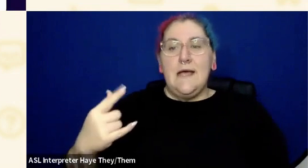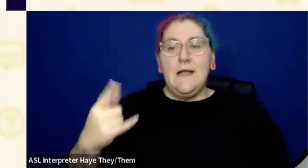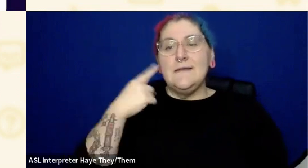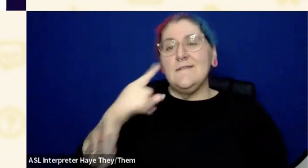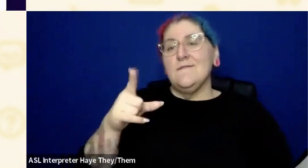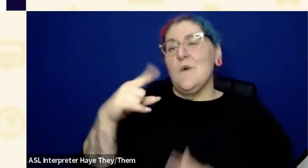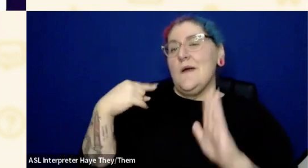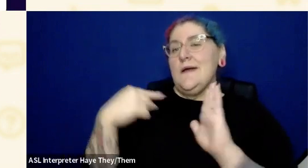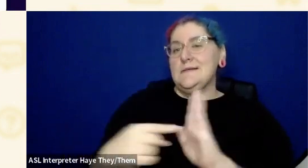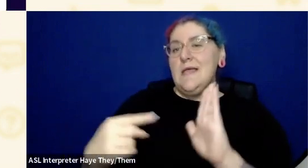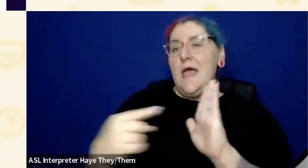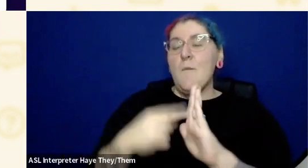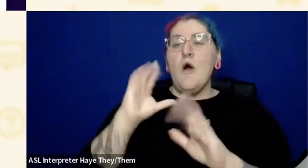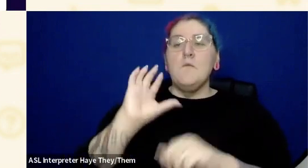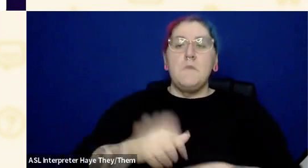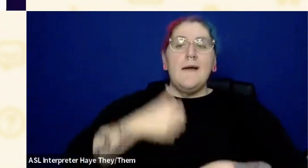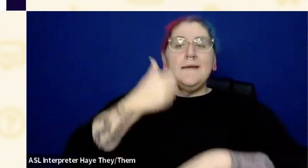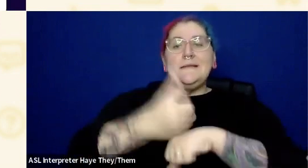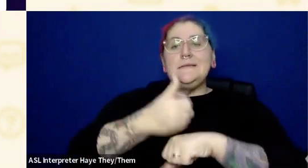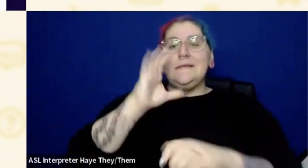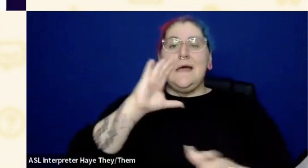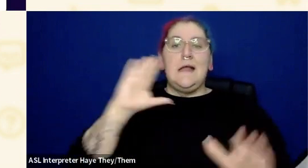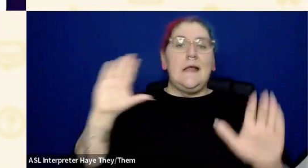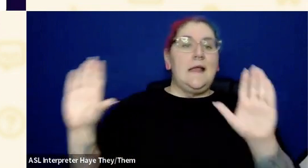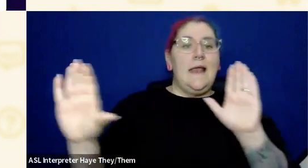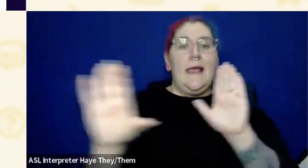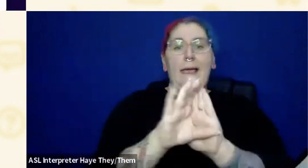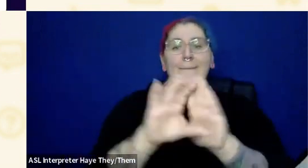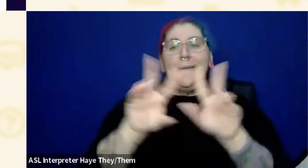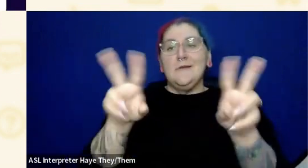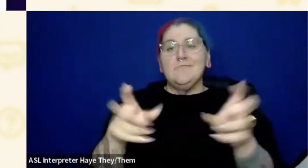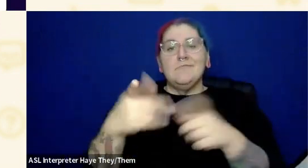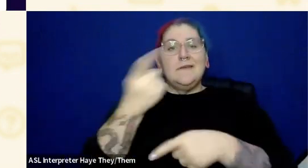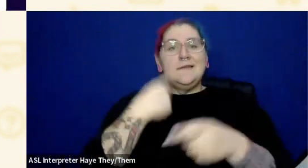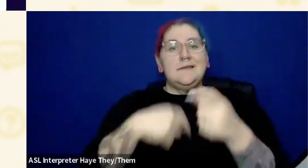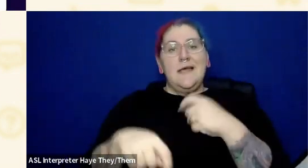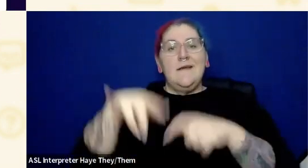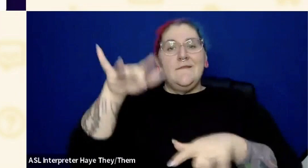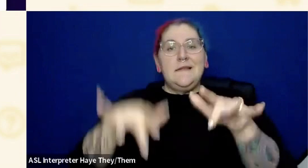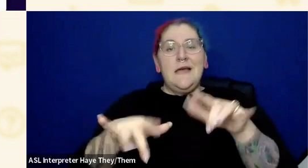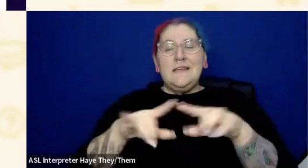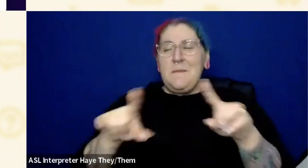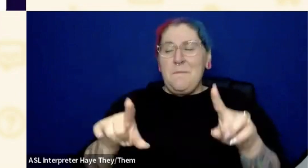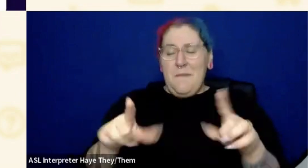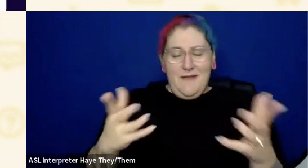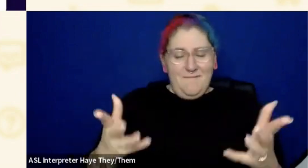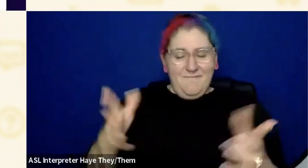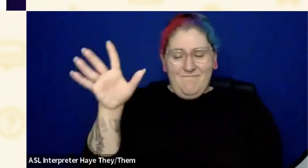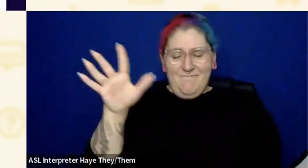An image seems like a nice idea because it would look a lot nicer than that button, but why are we getting an accessibility warning about this?